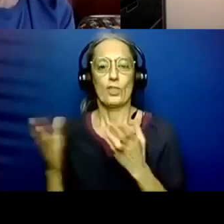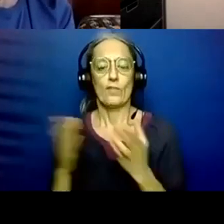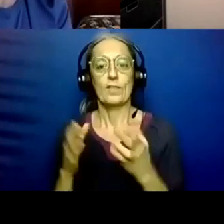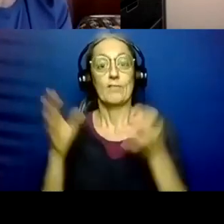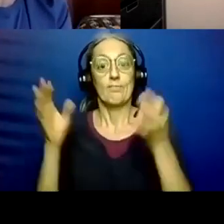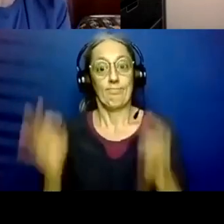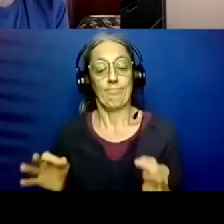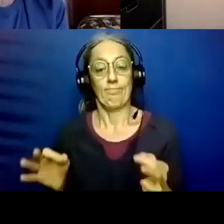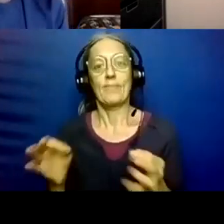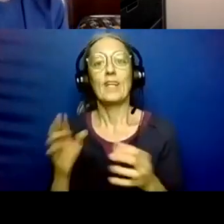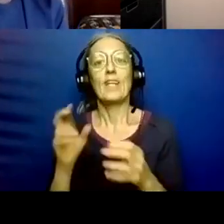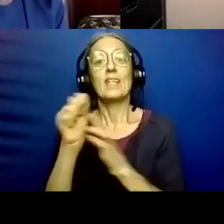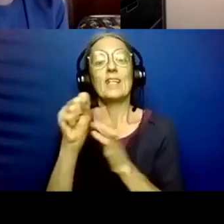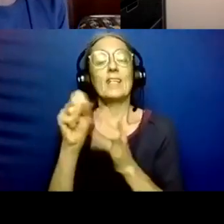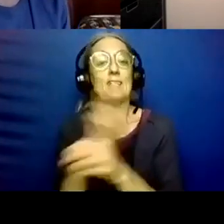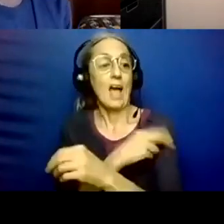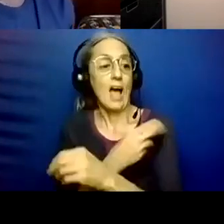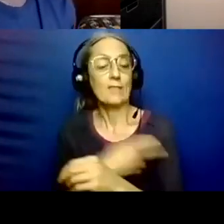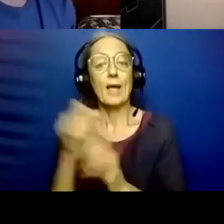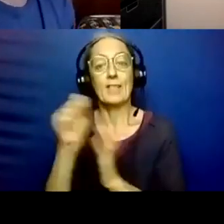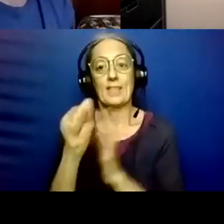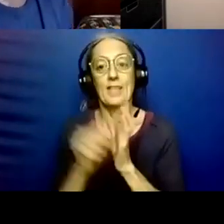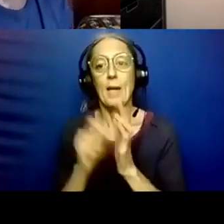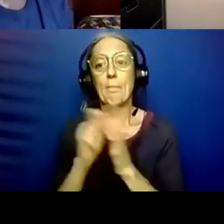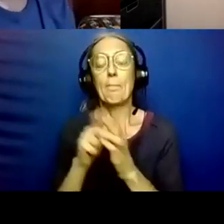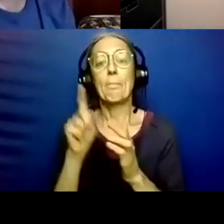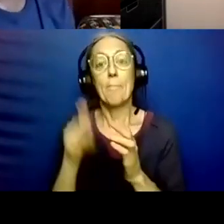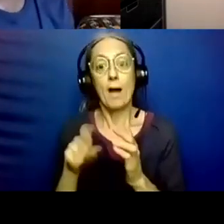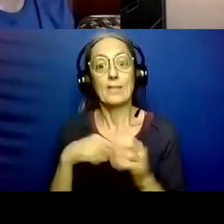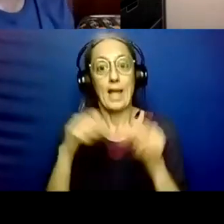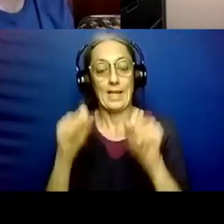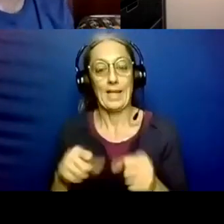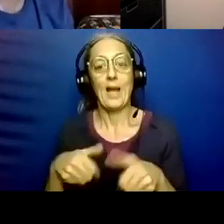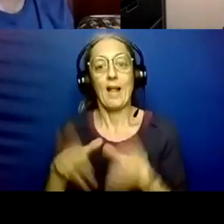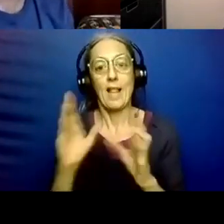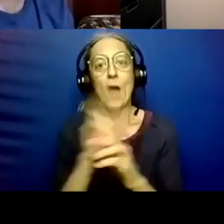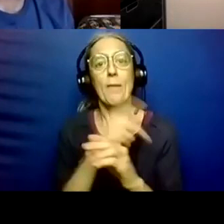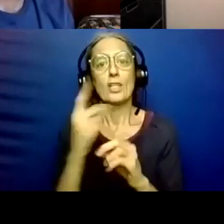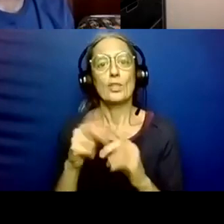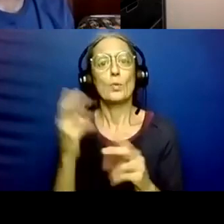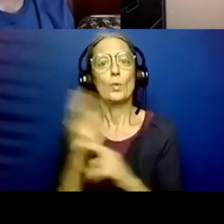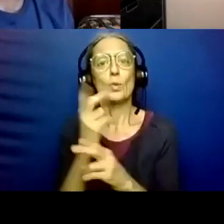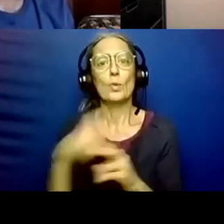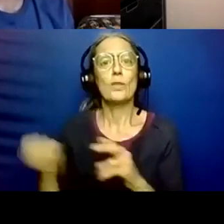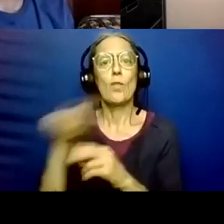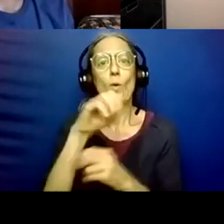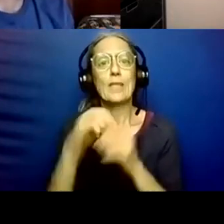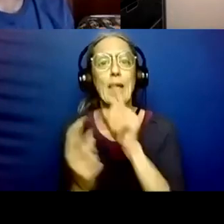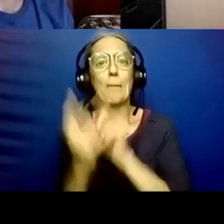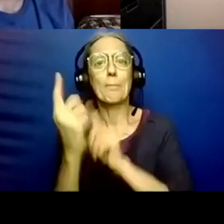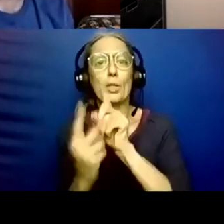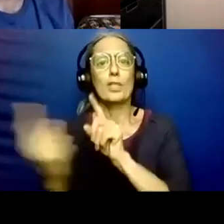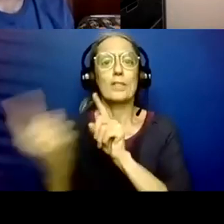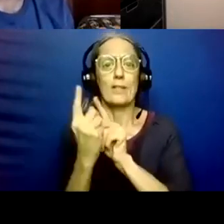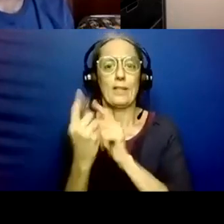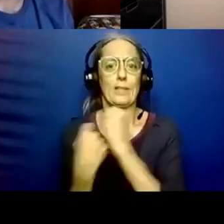and must safely allow disabled patients to access these in-person supports. We encourage you to check out our website